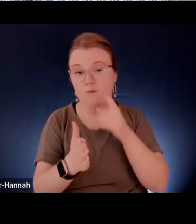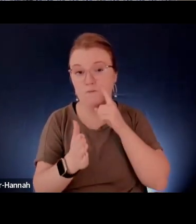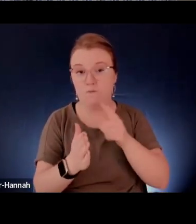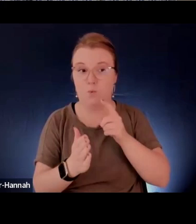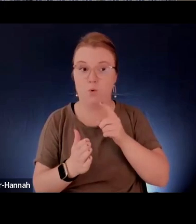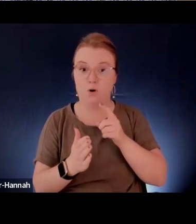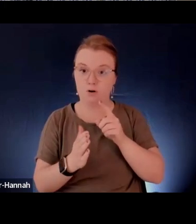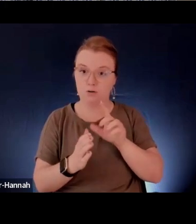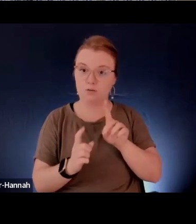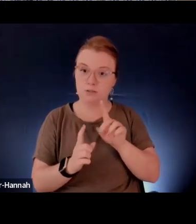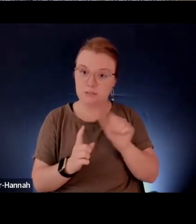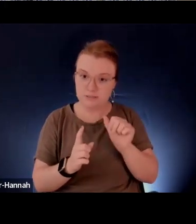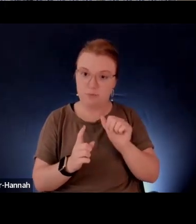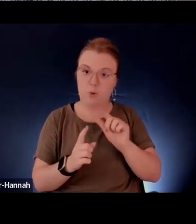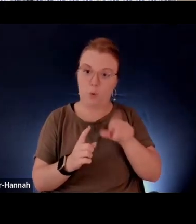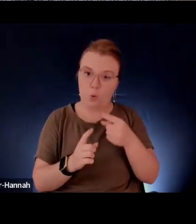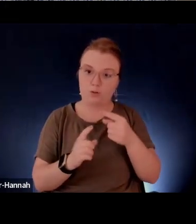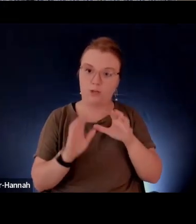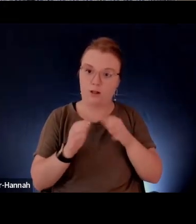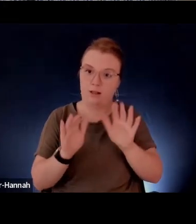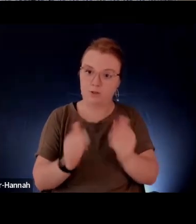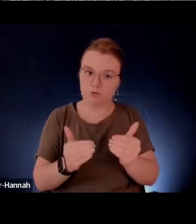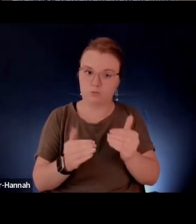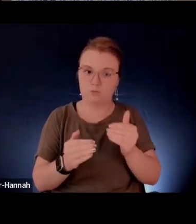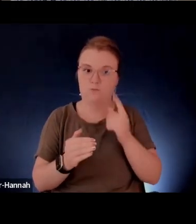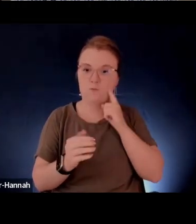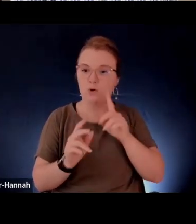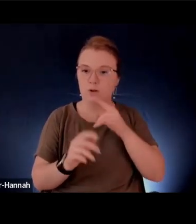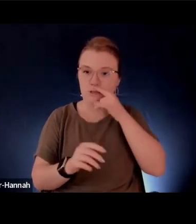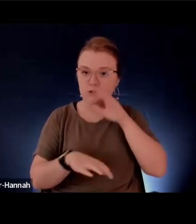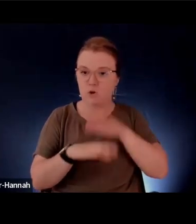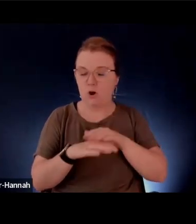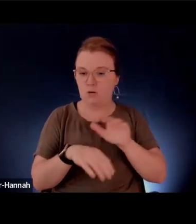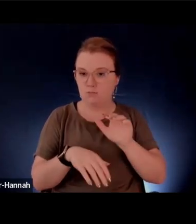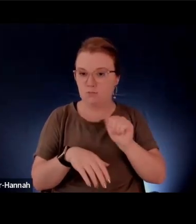for kids on the autism spectrum definitely. Awesome. Thanks so much.